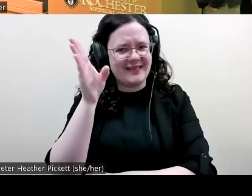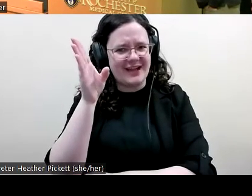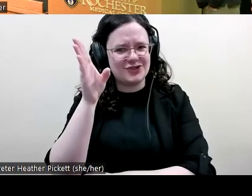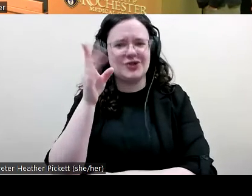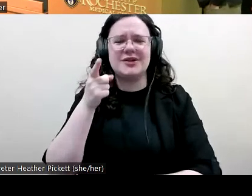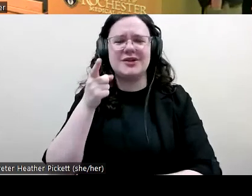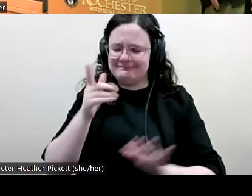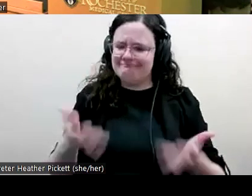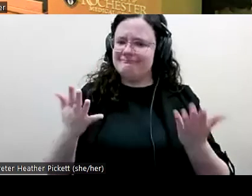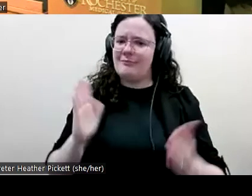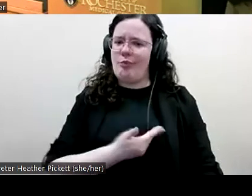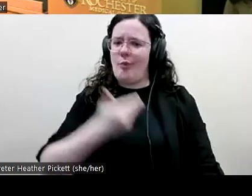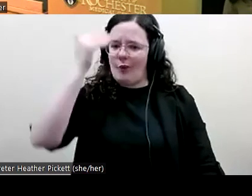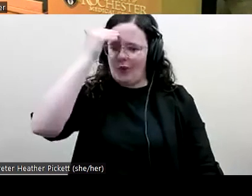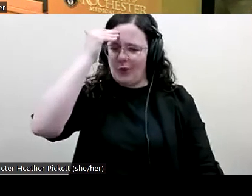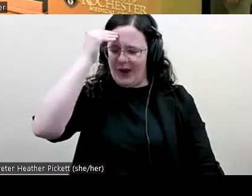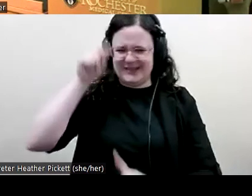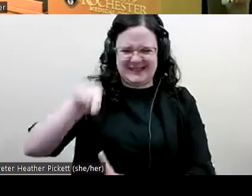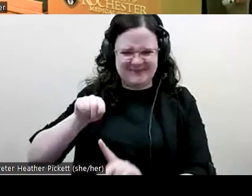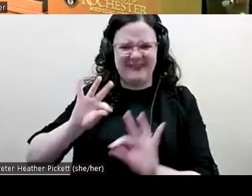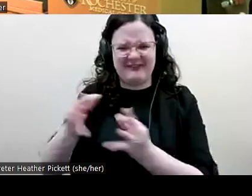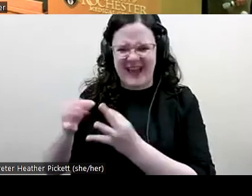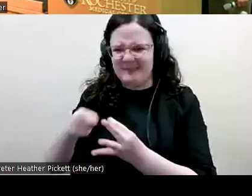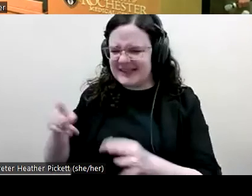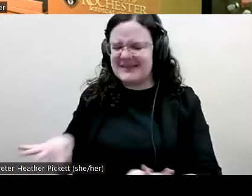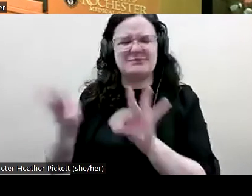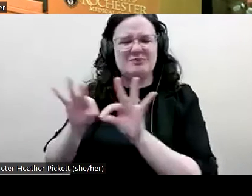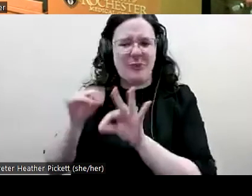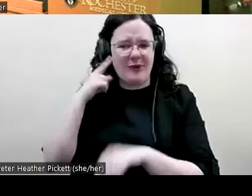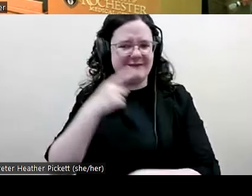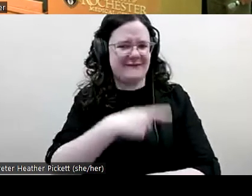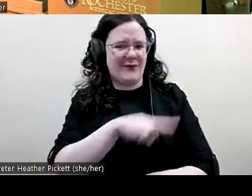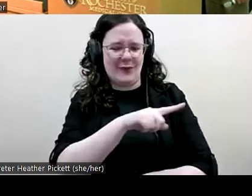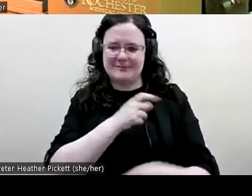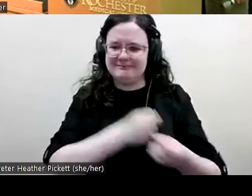importance of families for people who suffer from serious mental illness we're going to